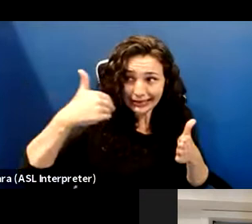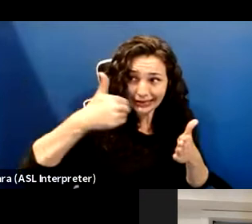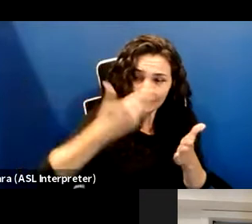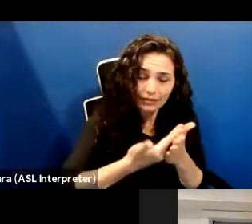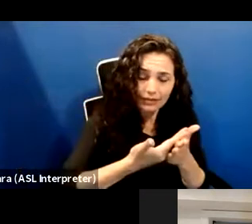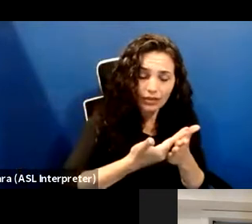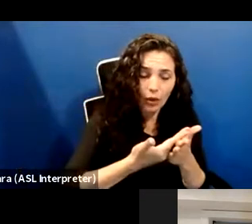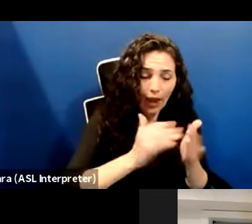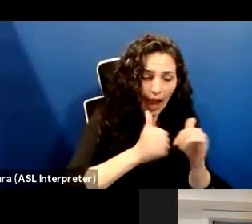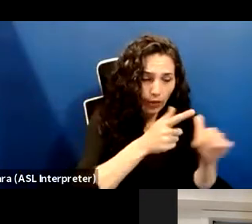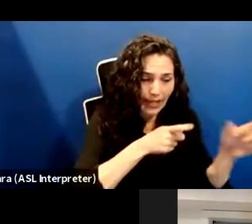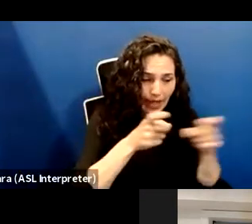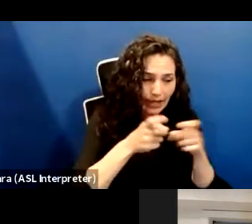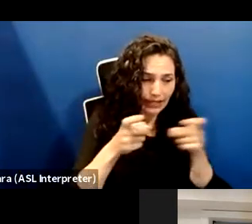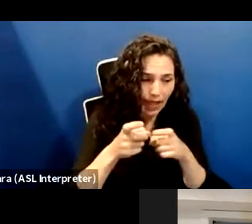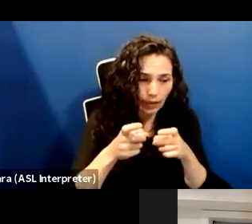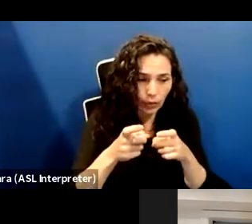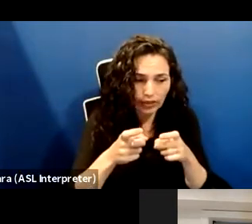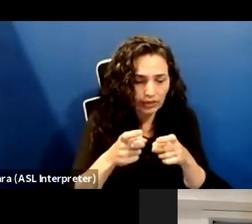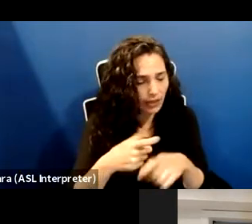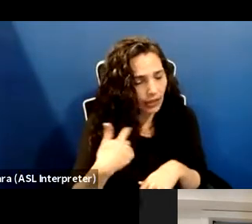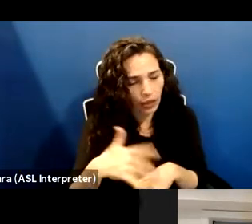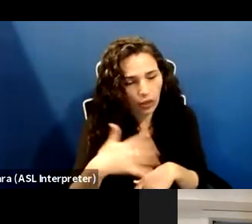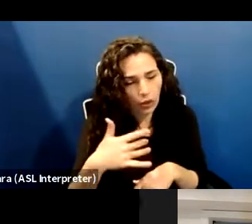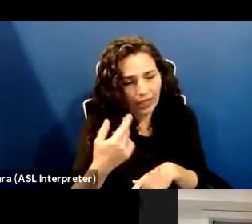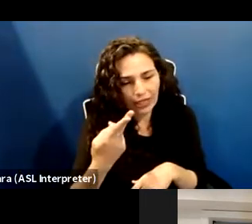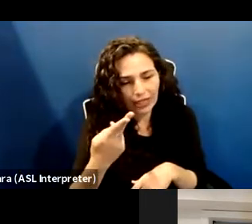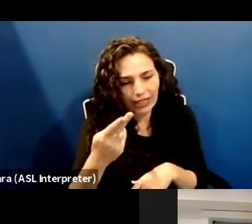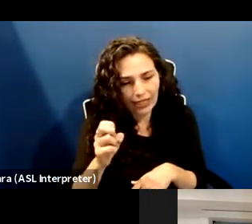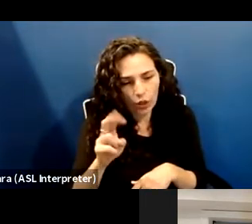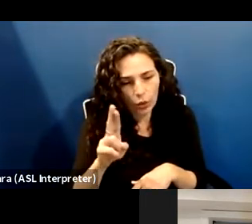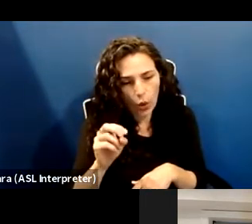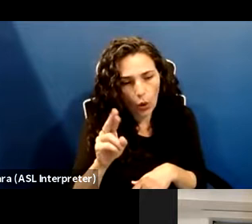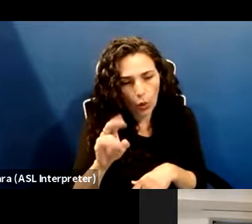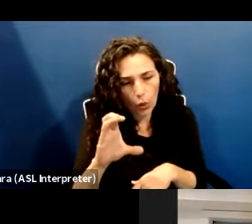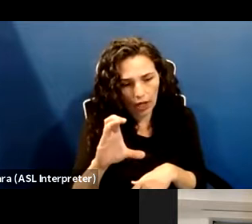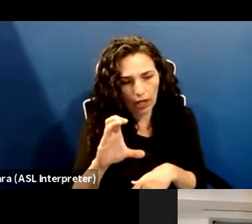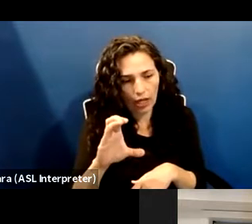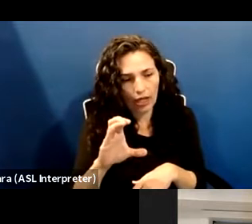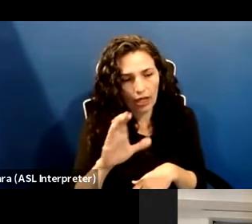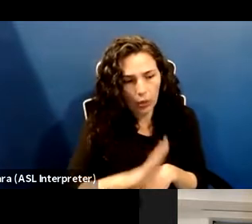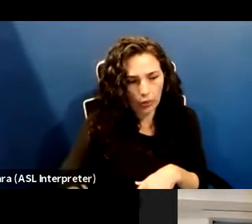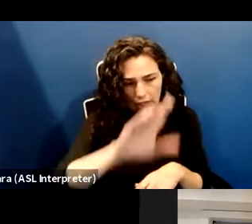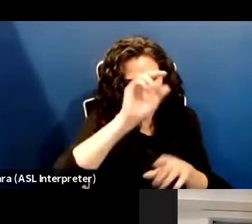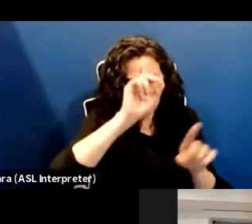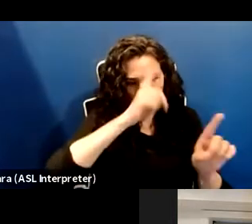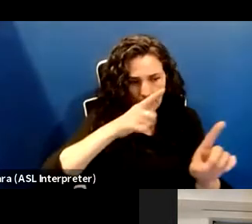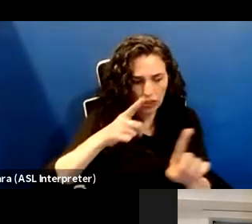they knew that they had to find answers for so many things in the way that they're conducting